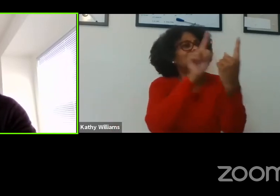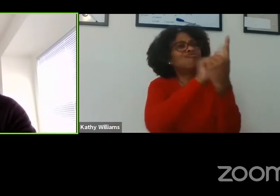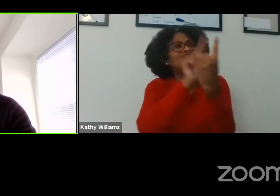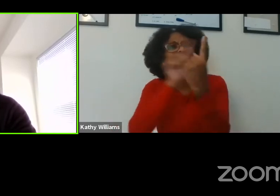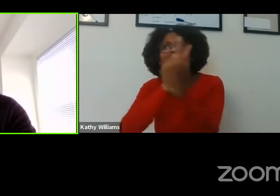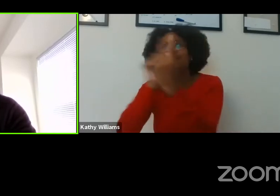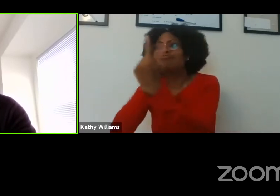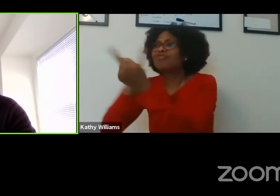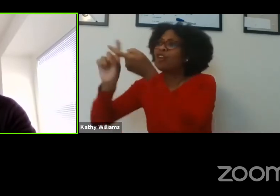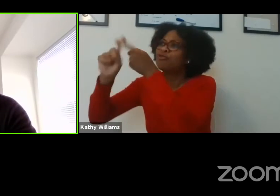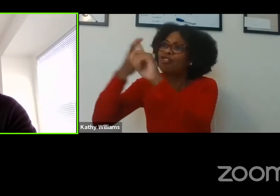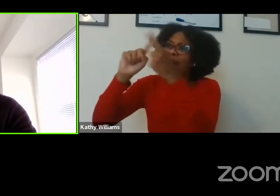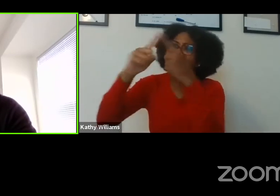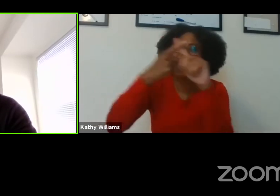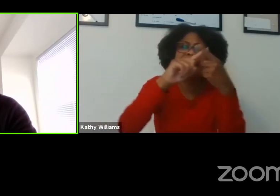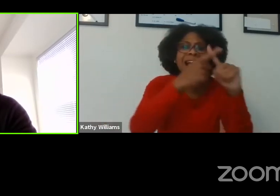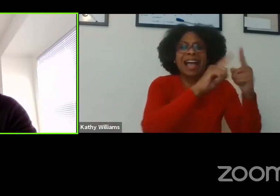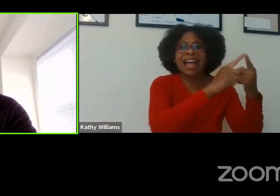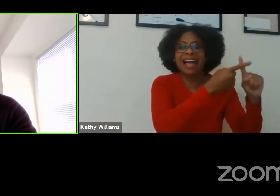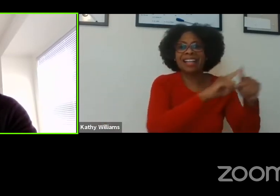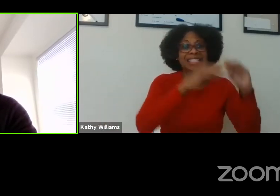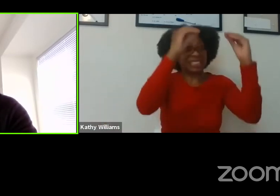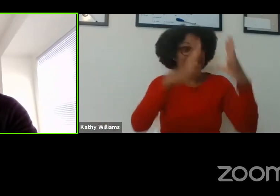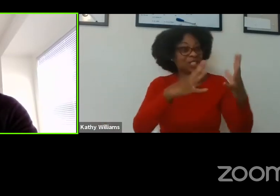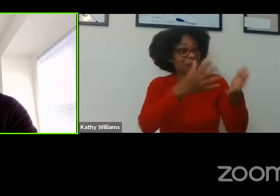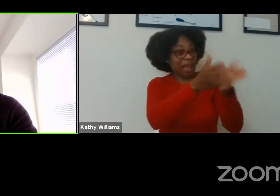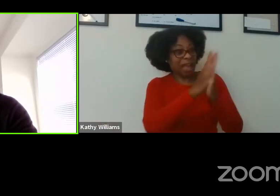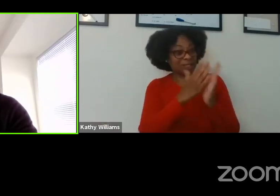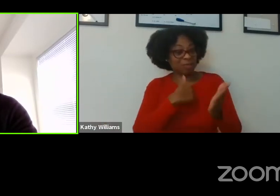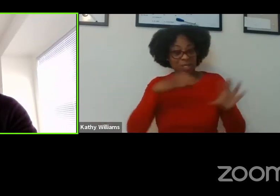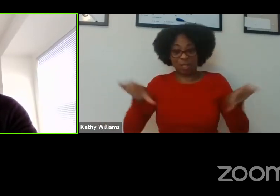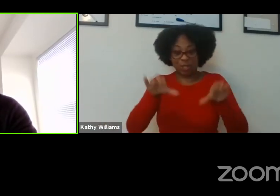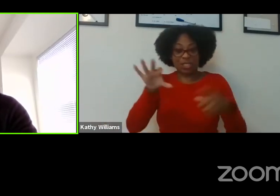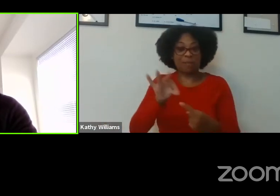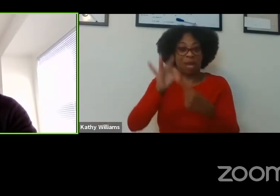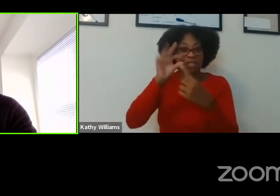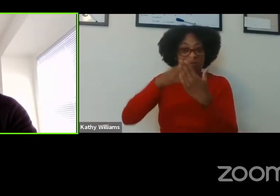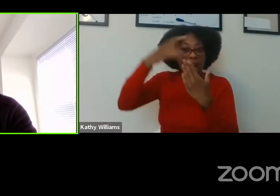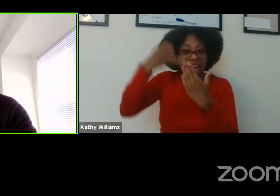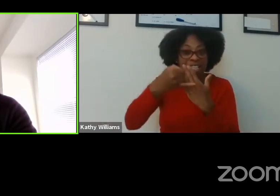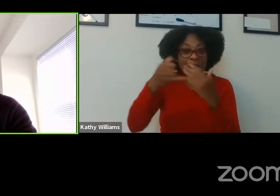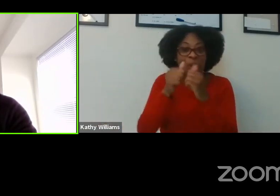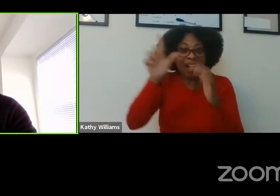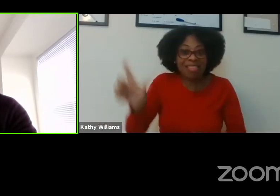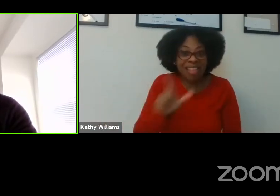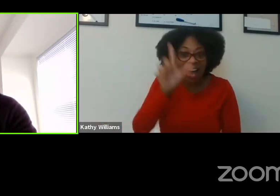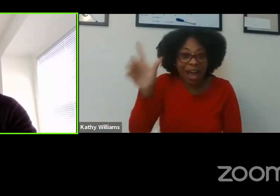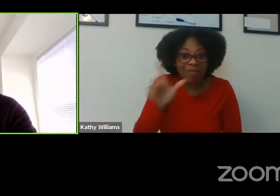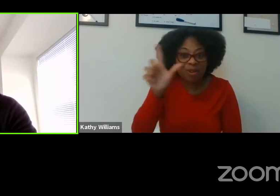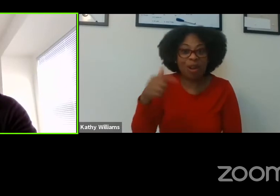ask me to do special projects with the library, and I actually helped with the accessibility